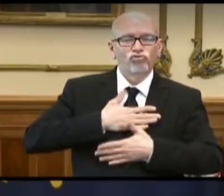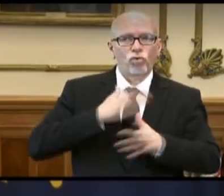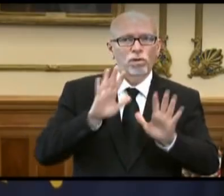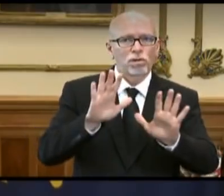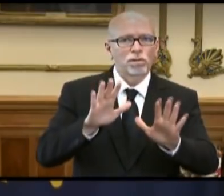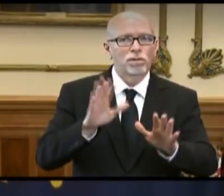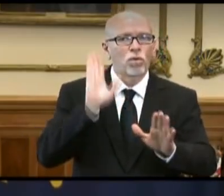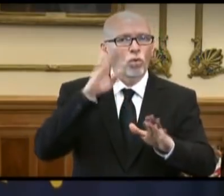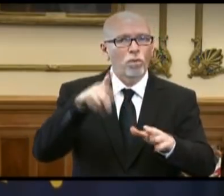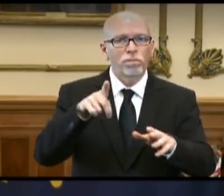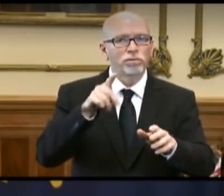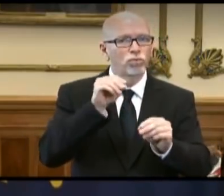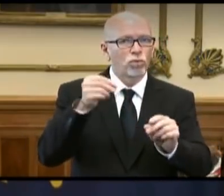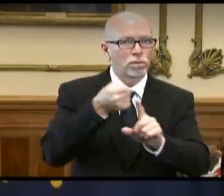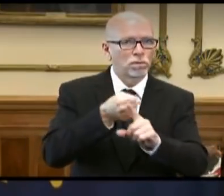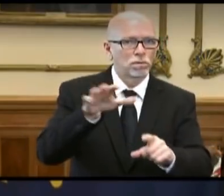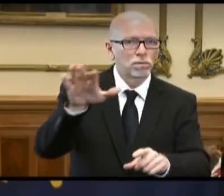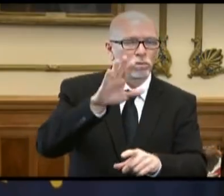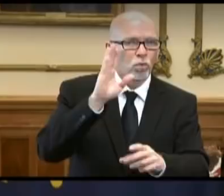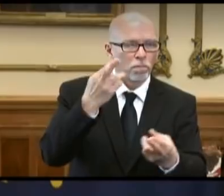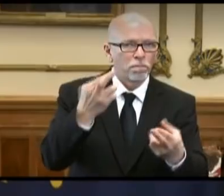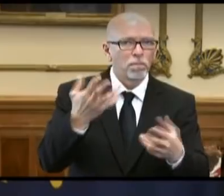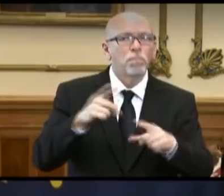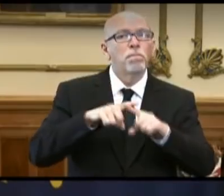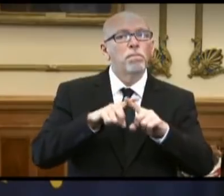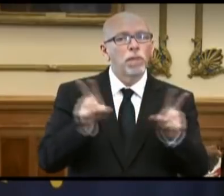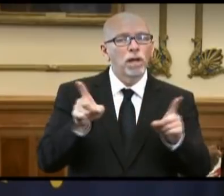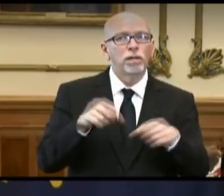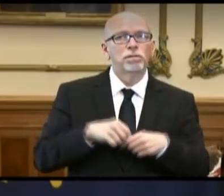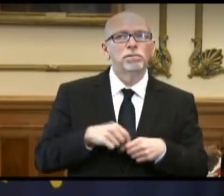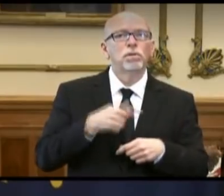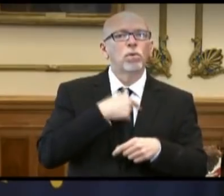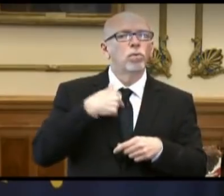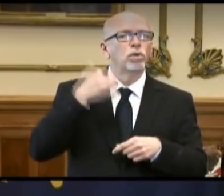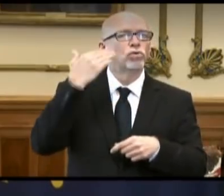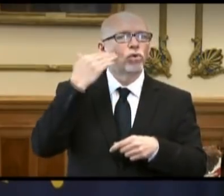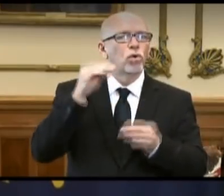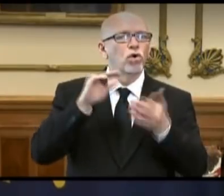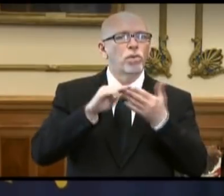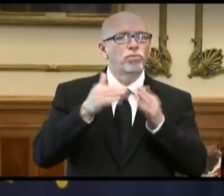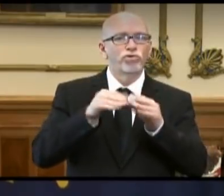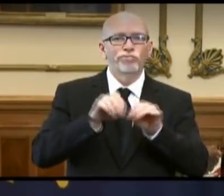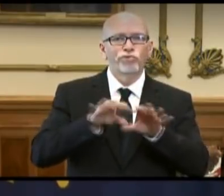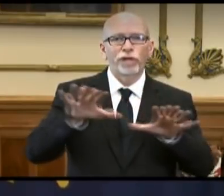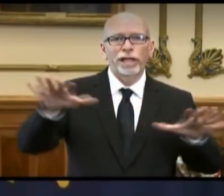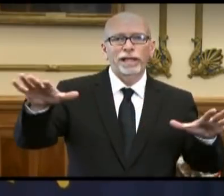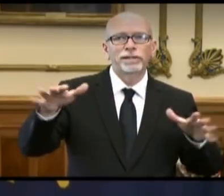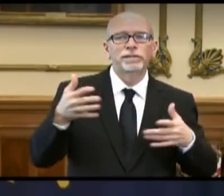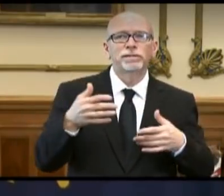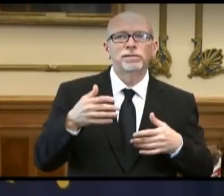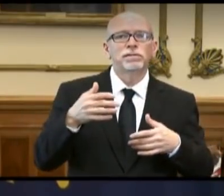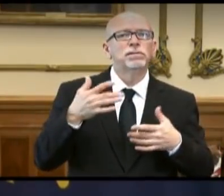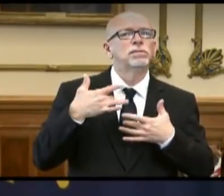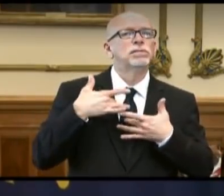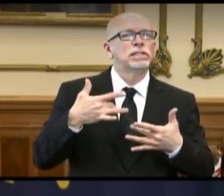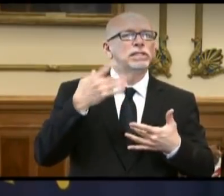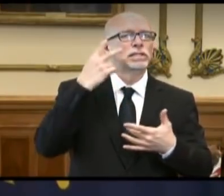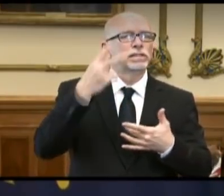YOU ARE DOING GREAT BY SOCIALLY PHYSICALLY DISTANCING YOURSELF. ENJOY IT WHILE IT LASTS.